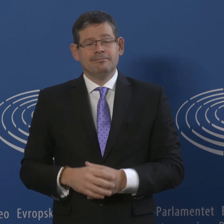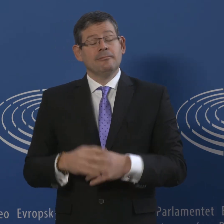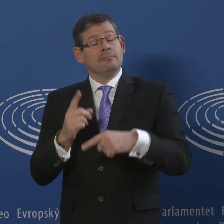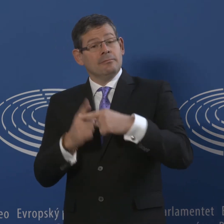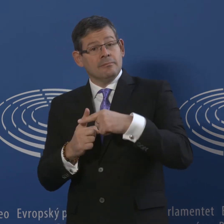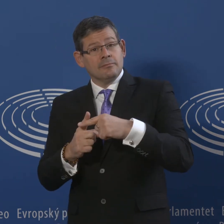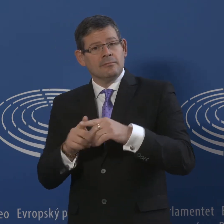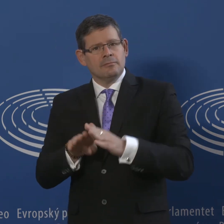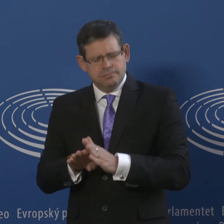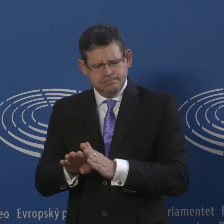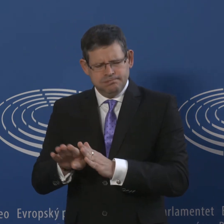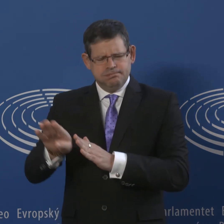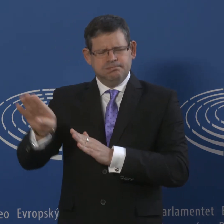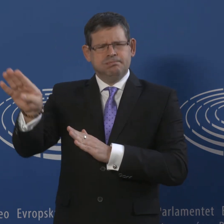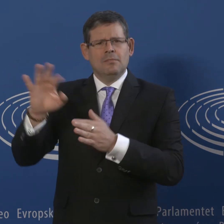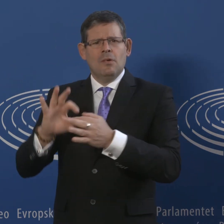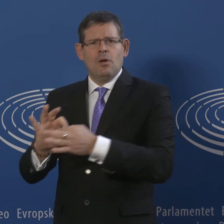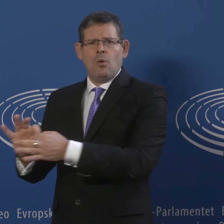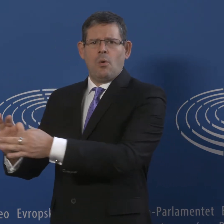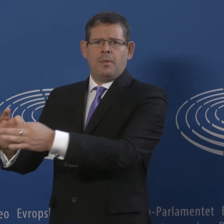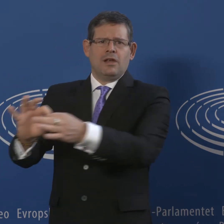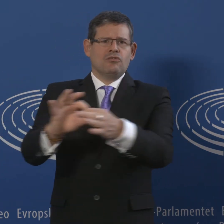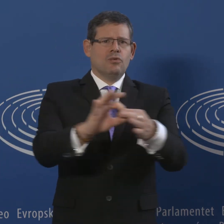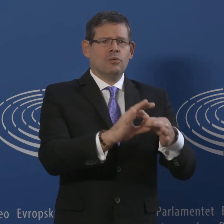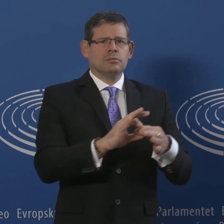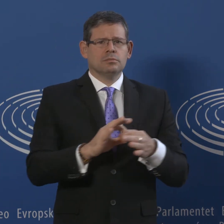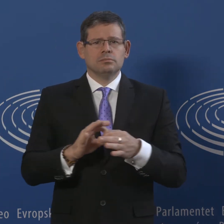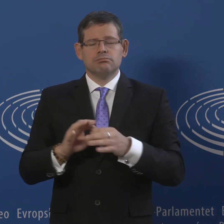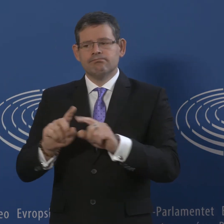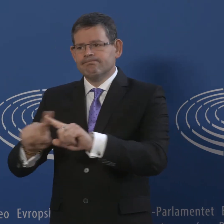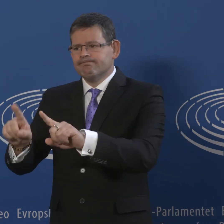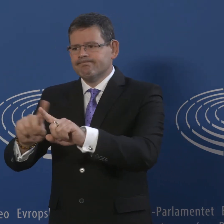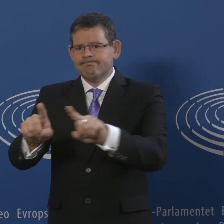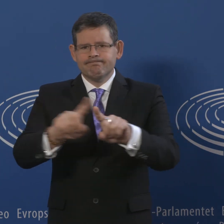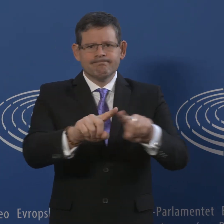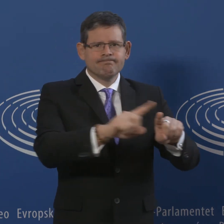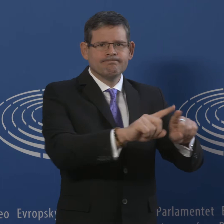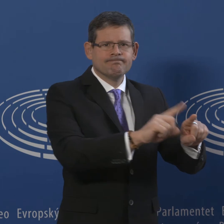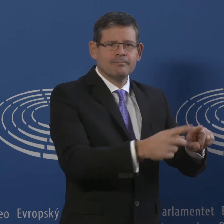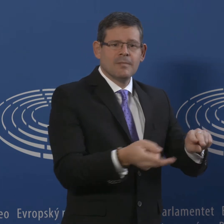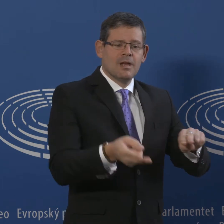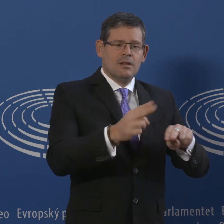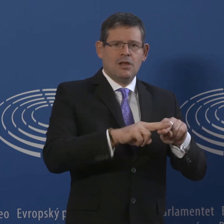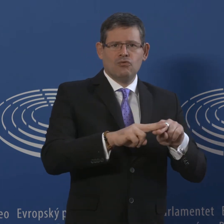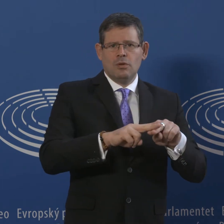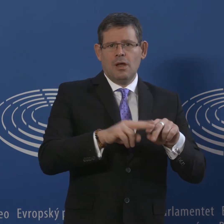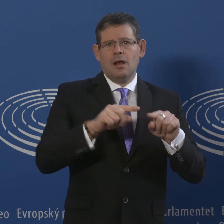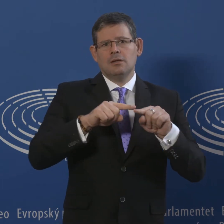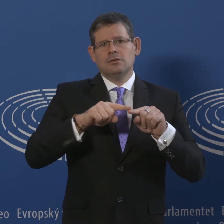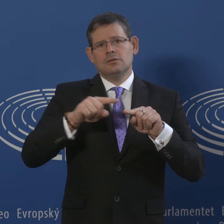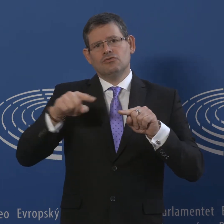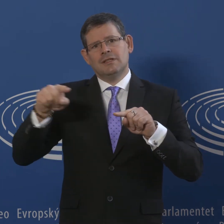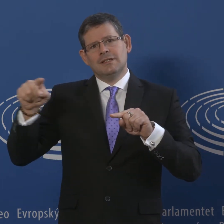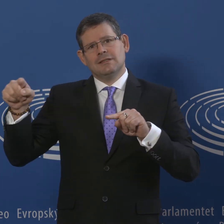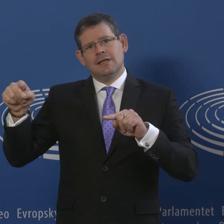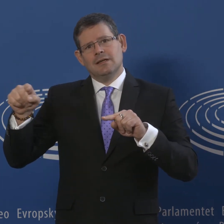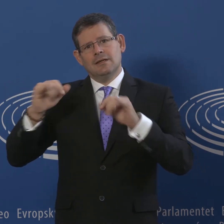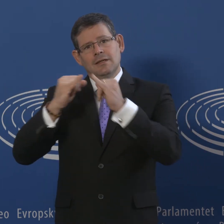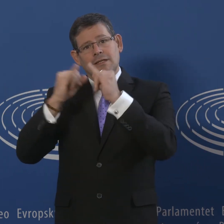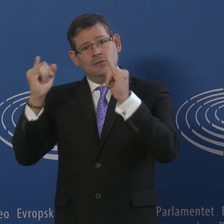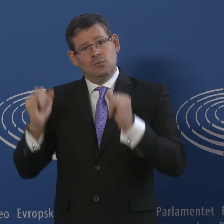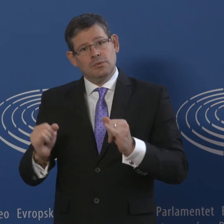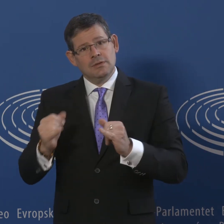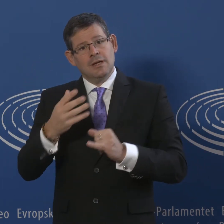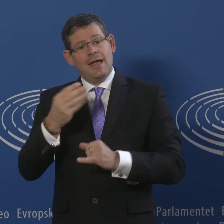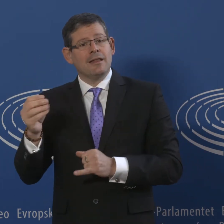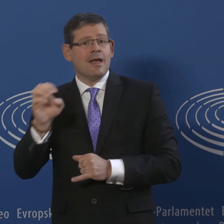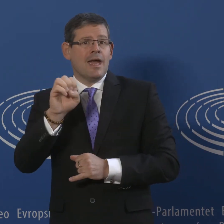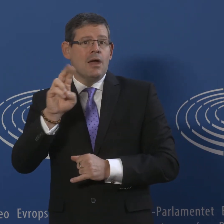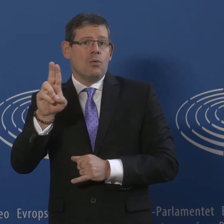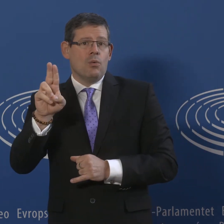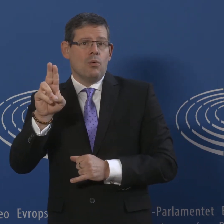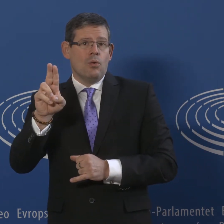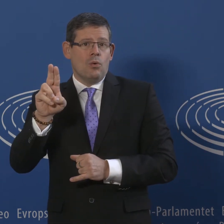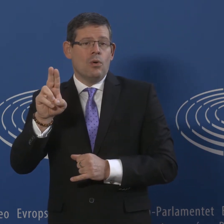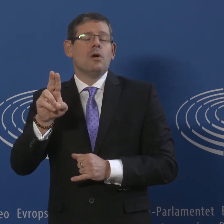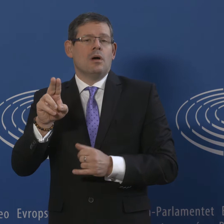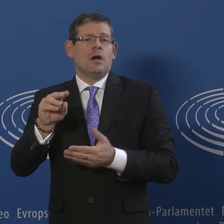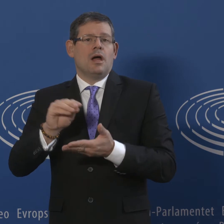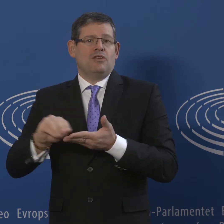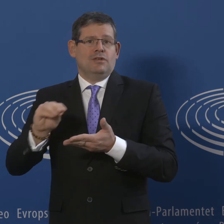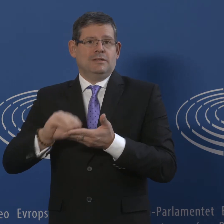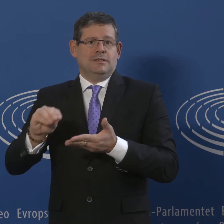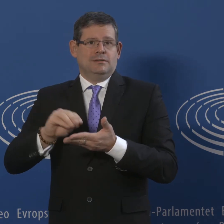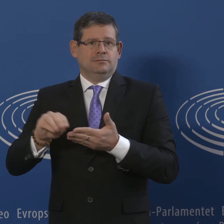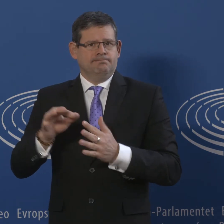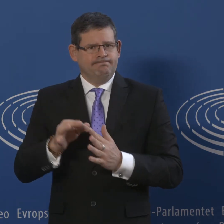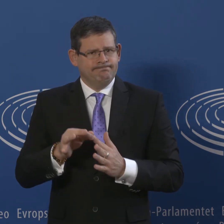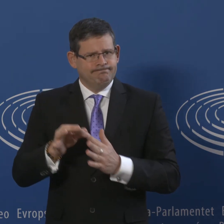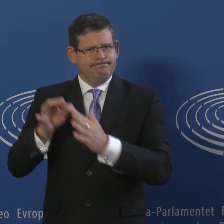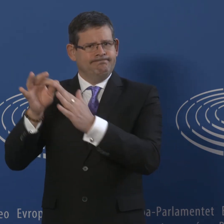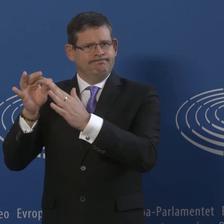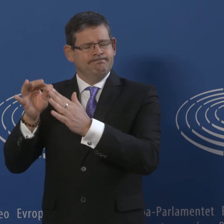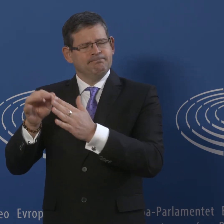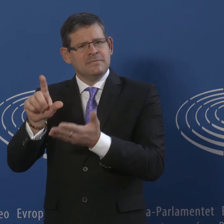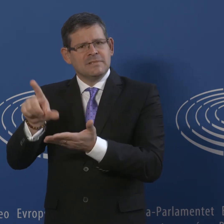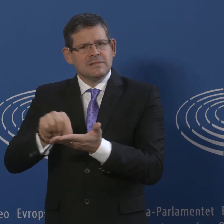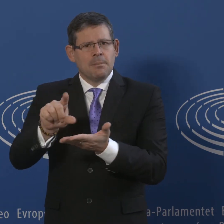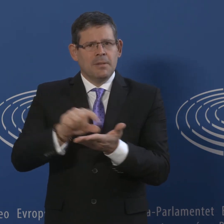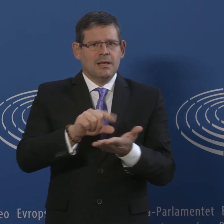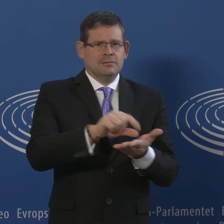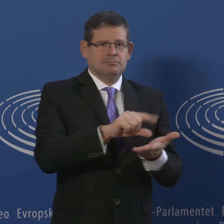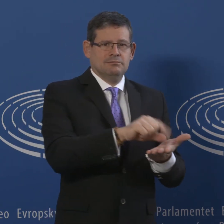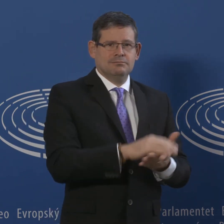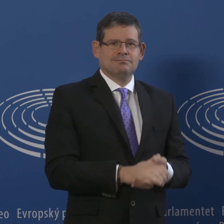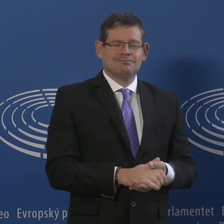an increased cooperation between National Statistical Institutes and EU Agencies, especially as regards sampling